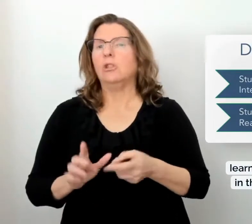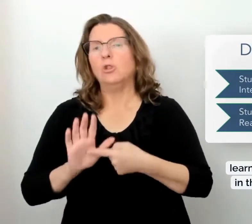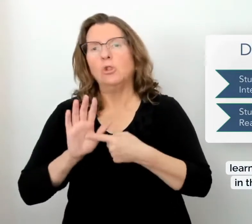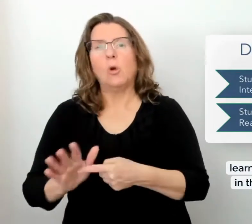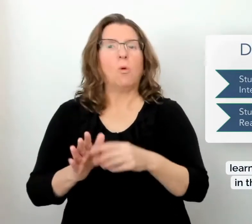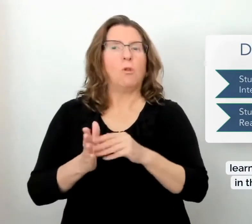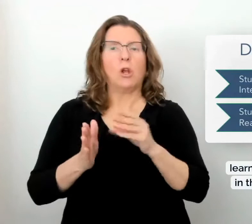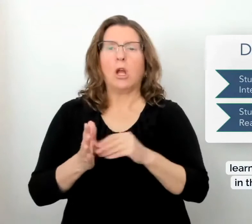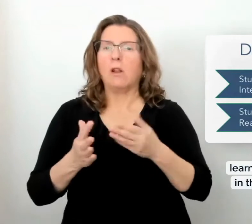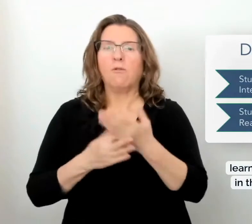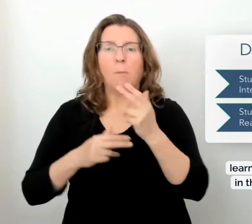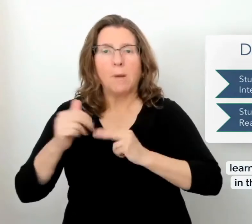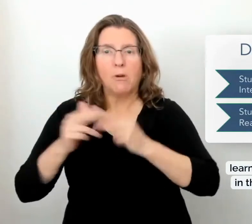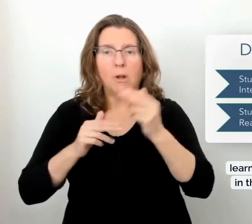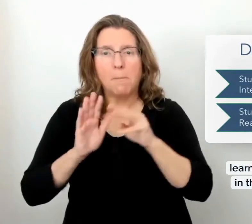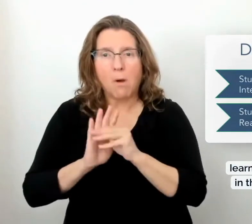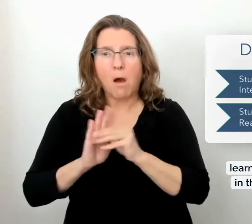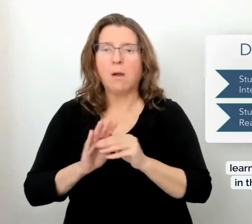They can also show their learning through building models.